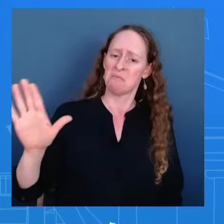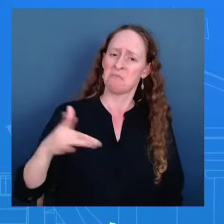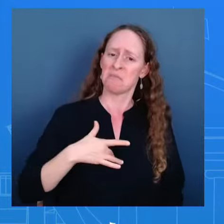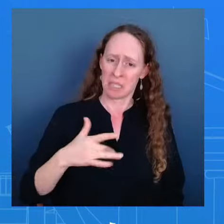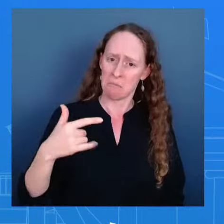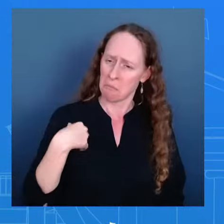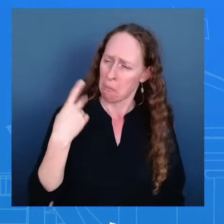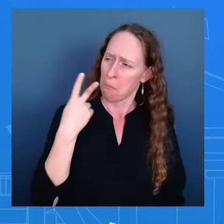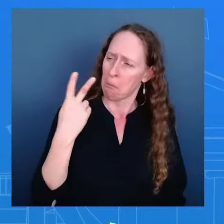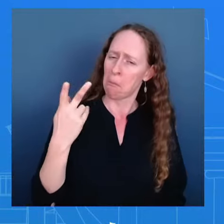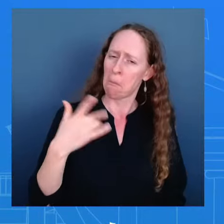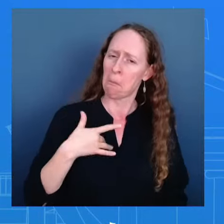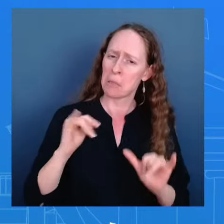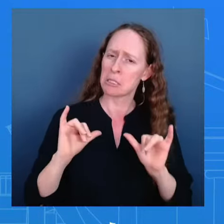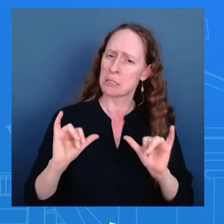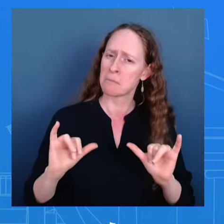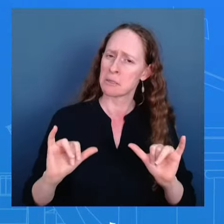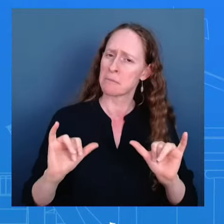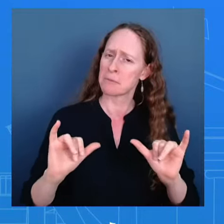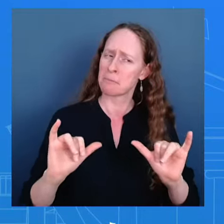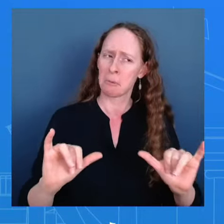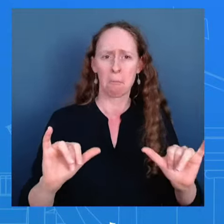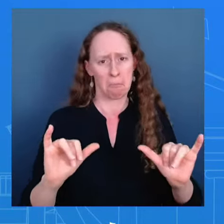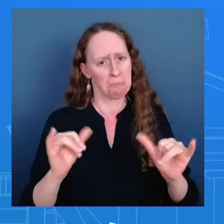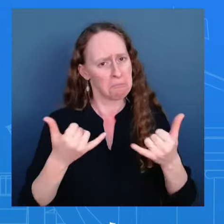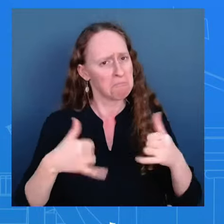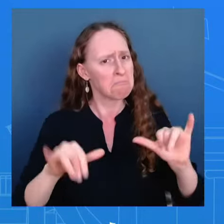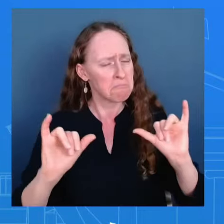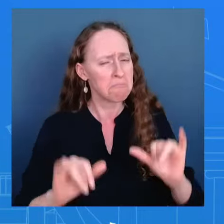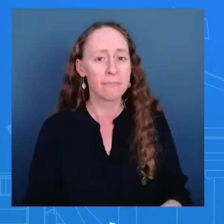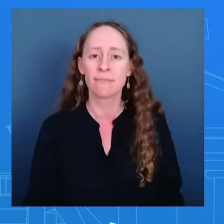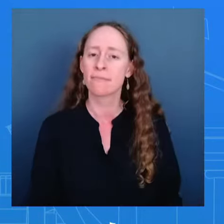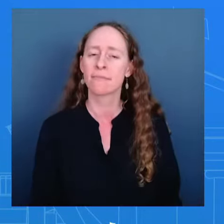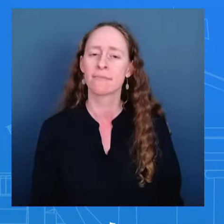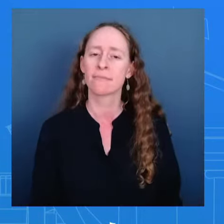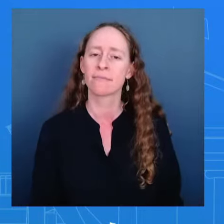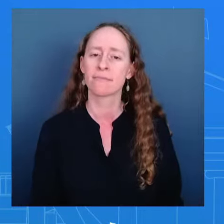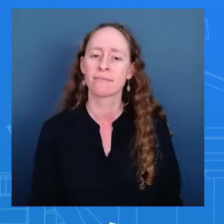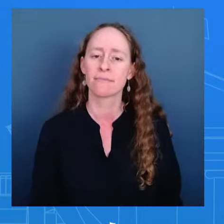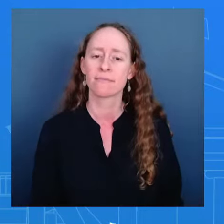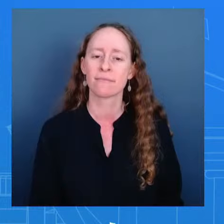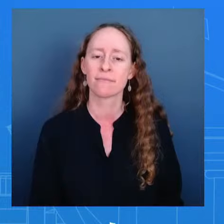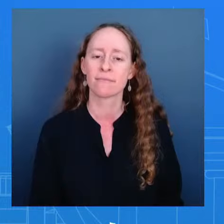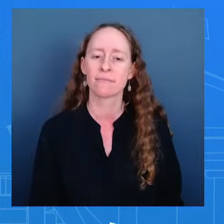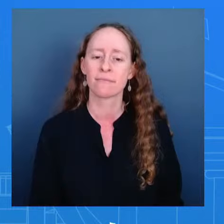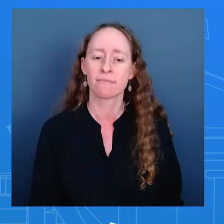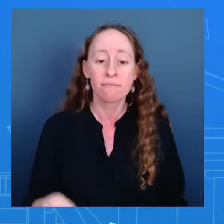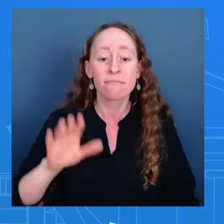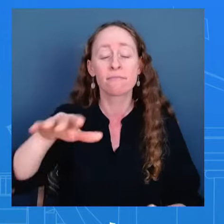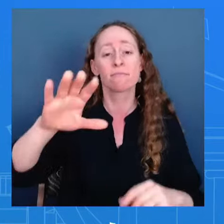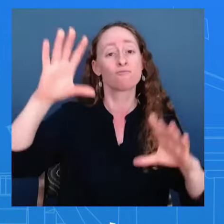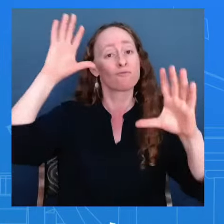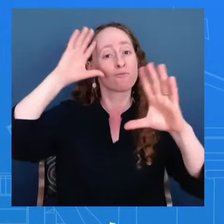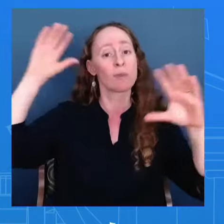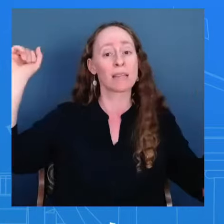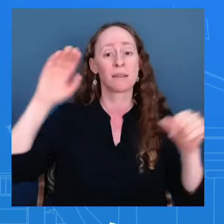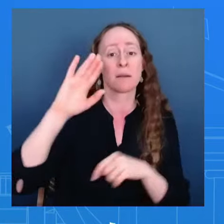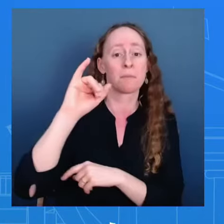There was a readout of the call President Biden and President Sisi on Friday. The call said that there would be a major delegation